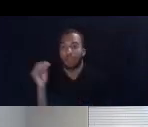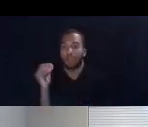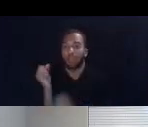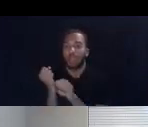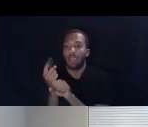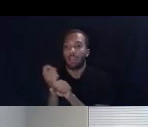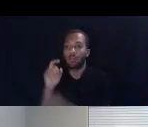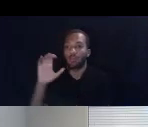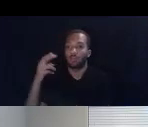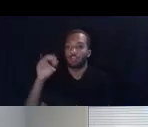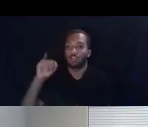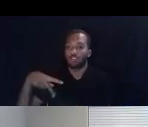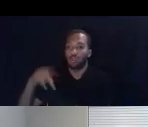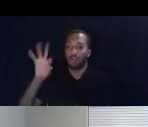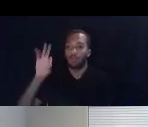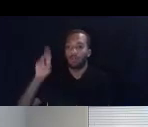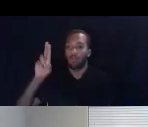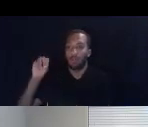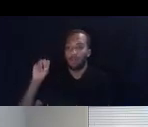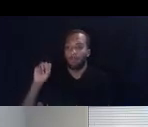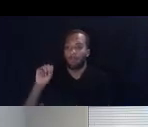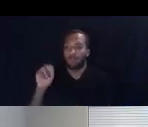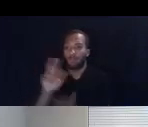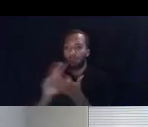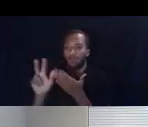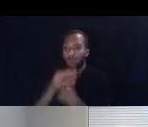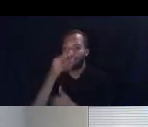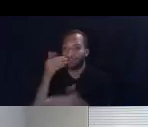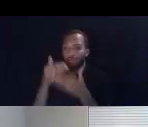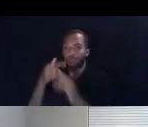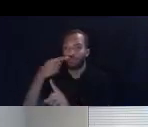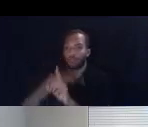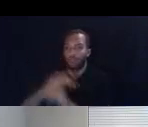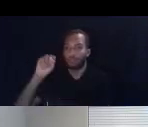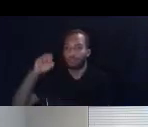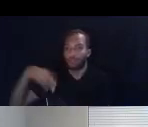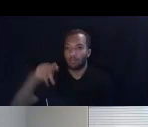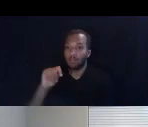which is coming up in just three weeks in September 2nd and joining that event would be another great opportunity